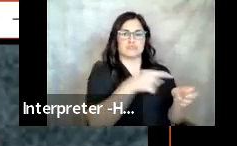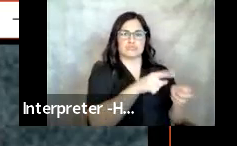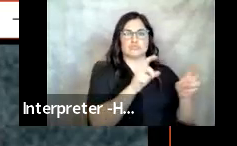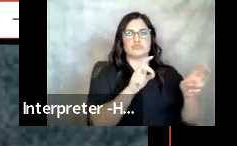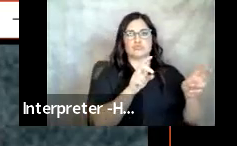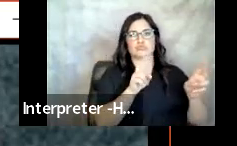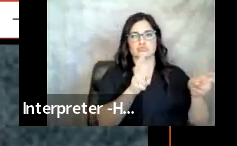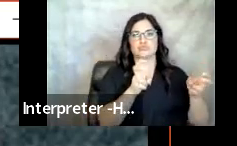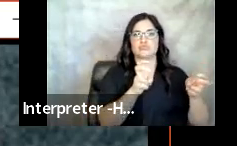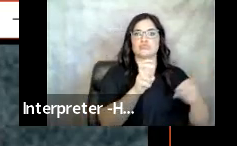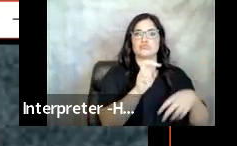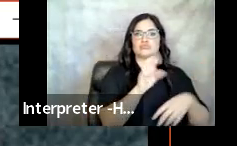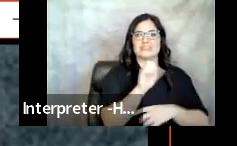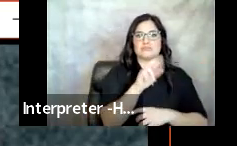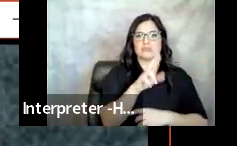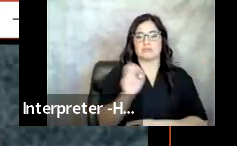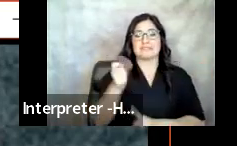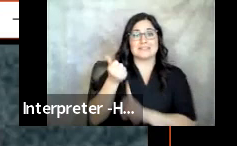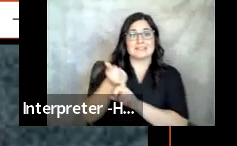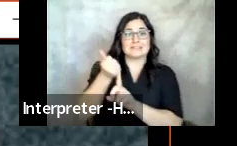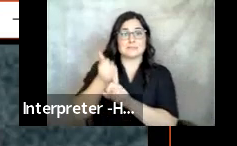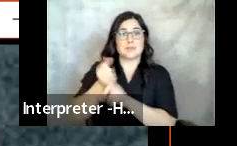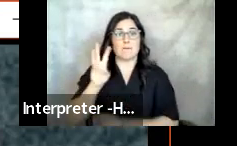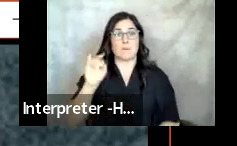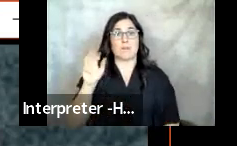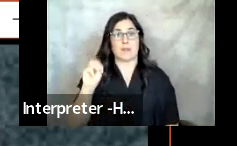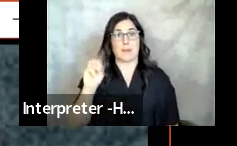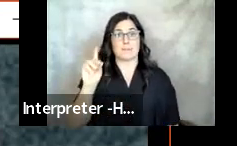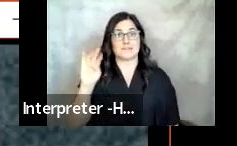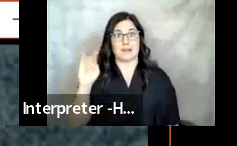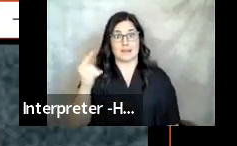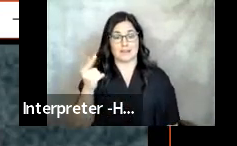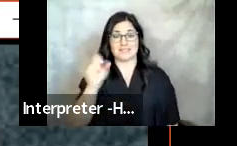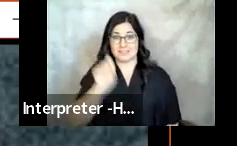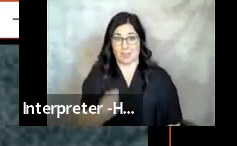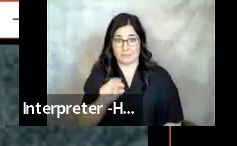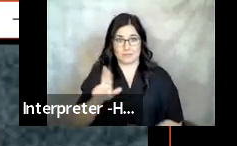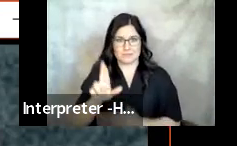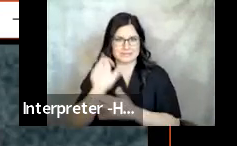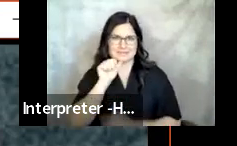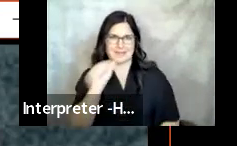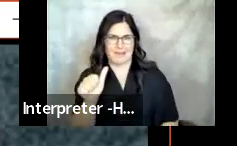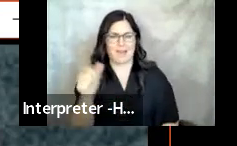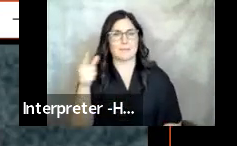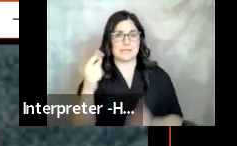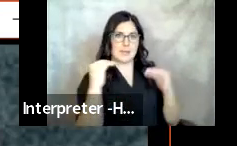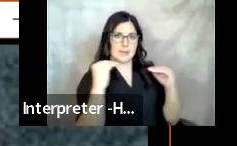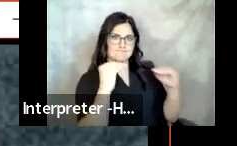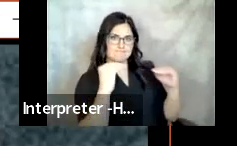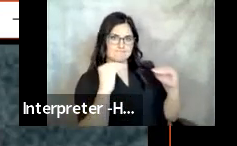Not at all. A southern. University. And basically, he lays out this idea that that.